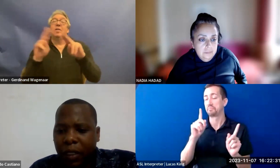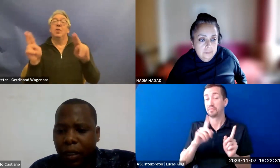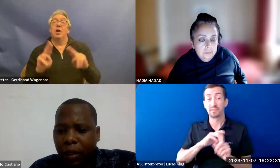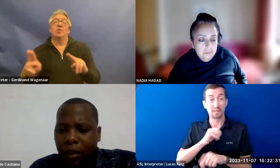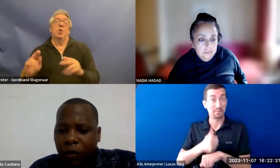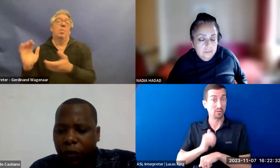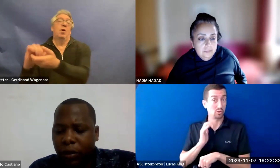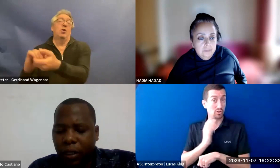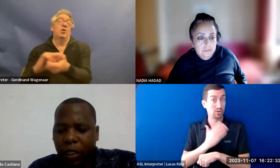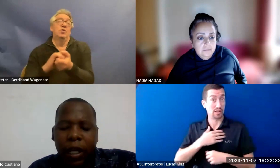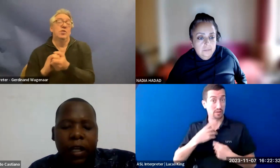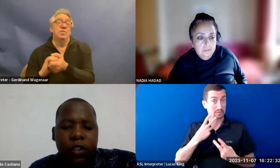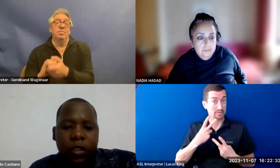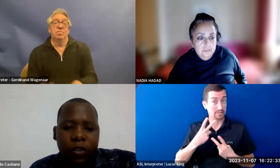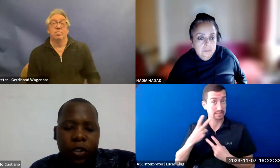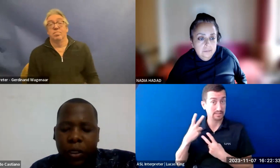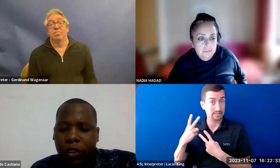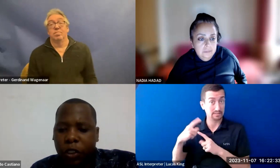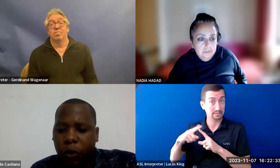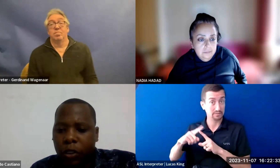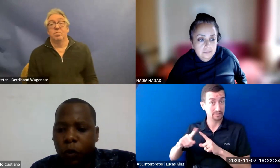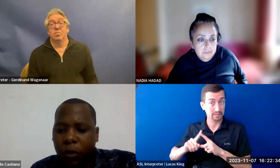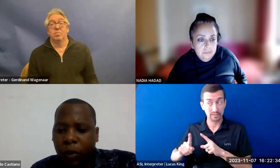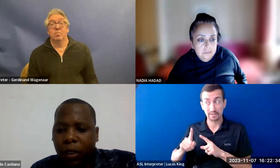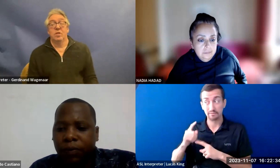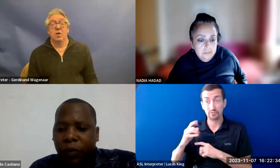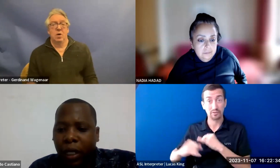from different international NGOs in Mozambique,